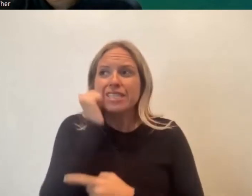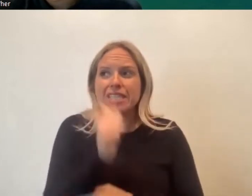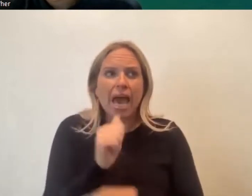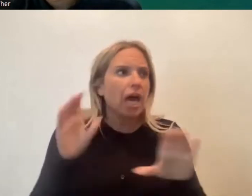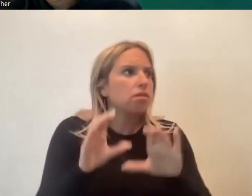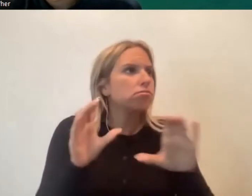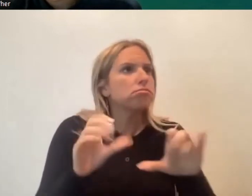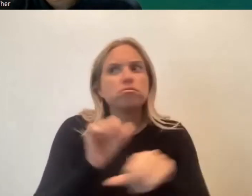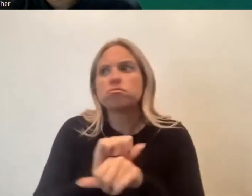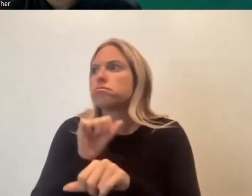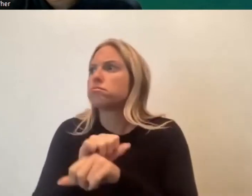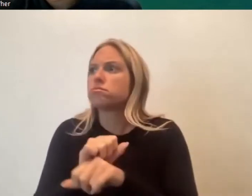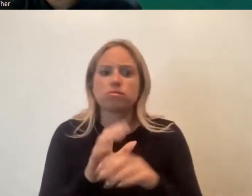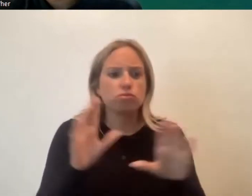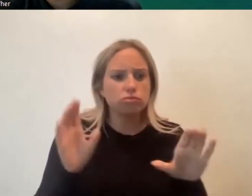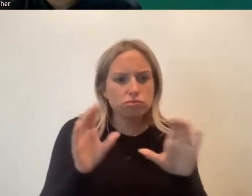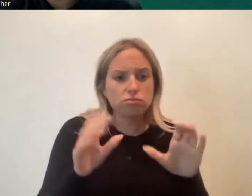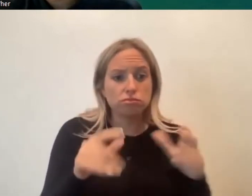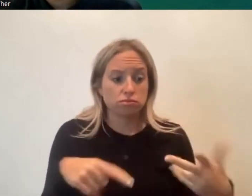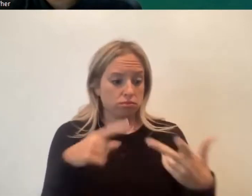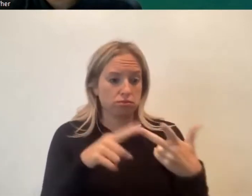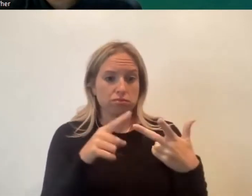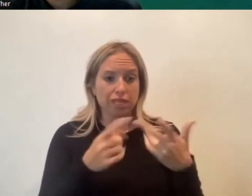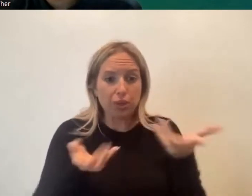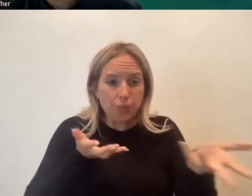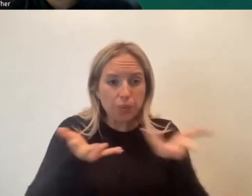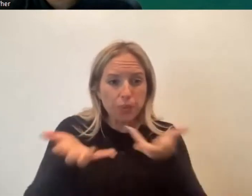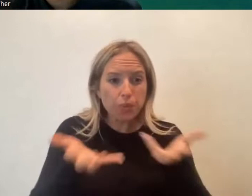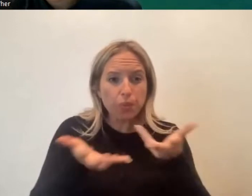Three, interact and relate with others.